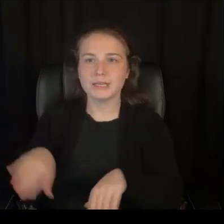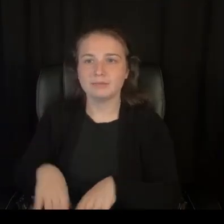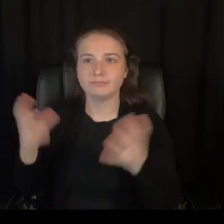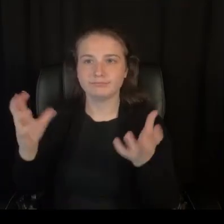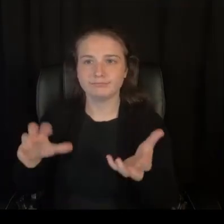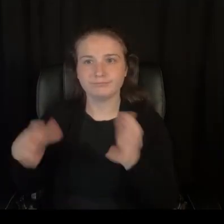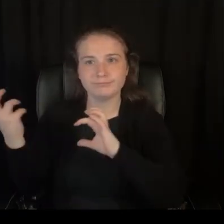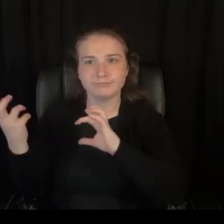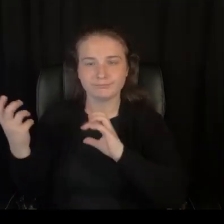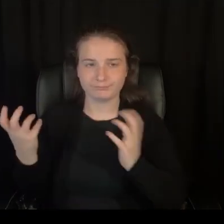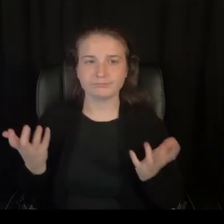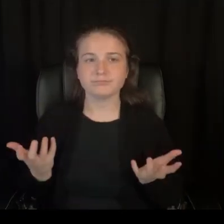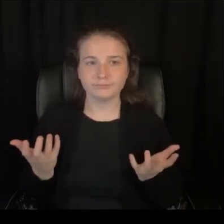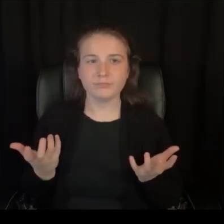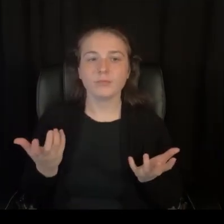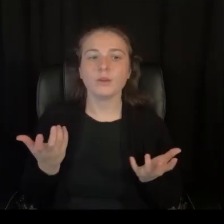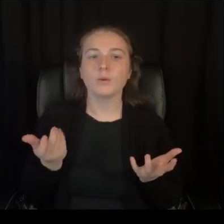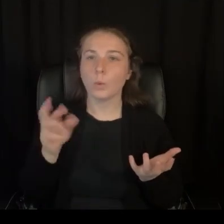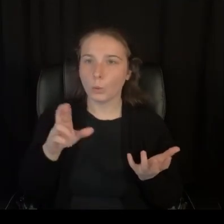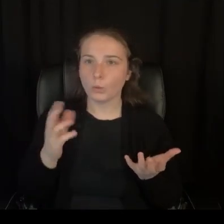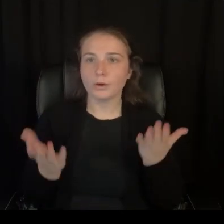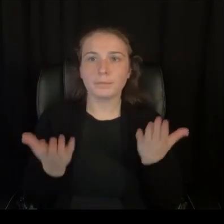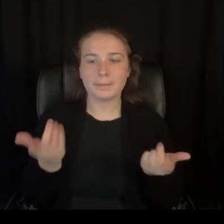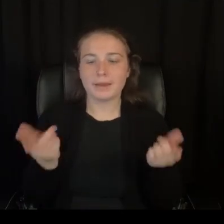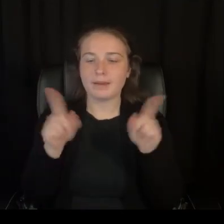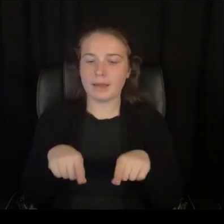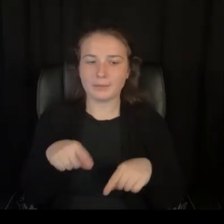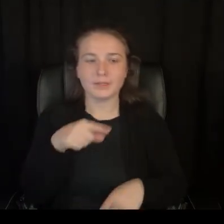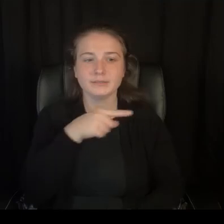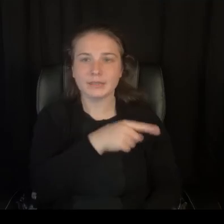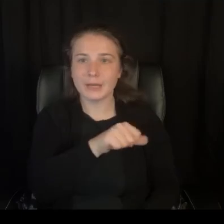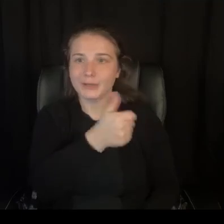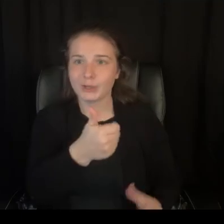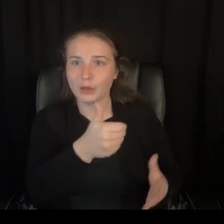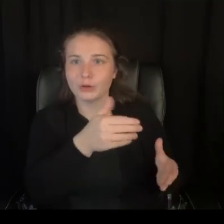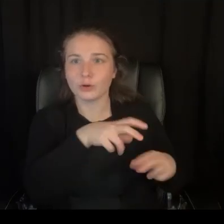Or the team may determine that the student often gets into altercations with